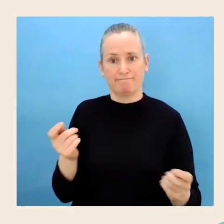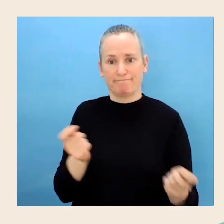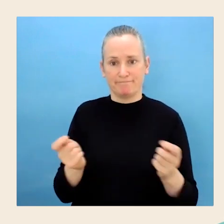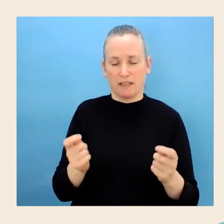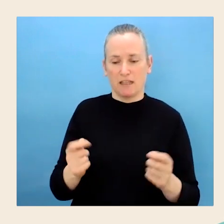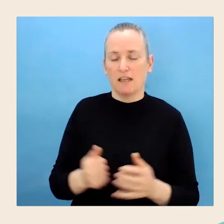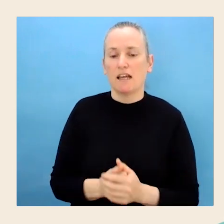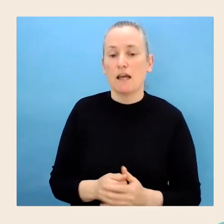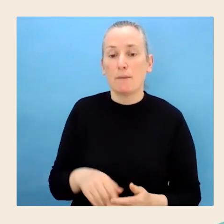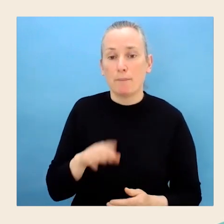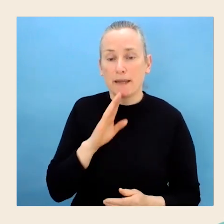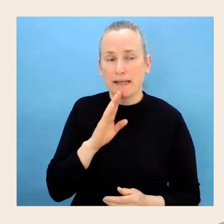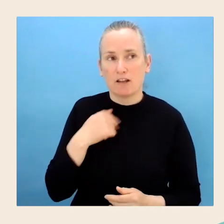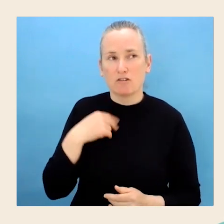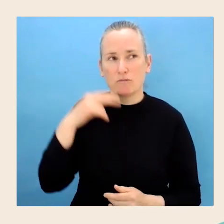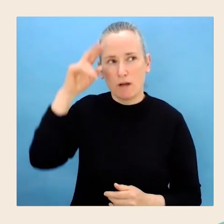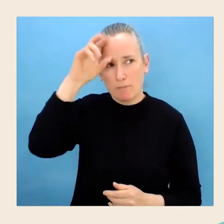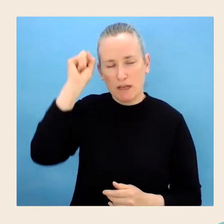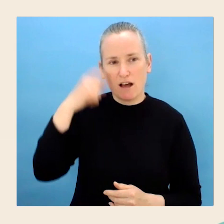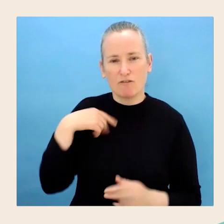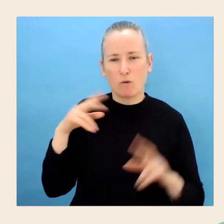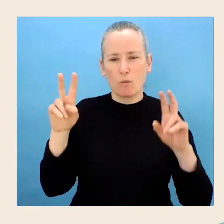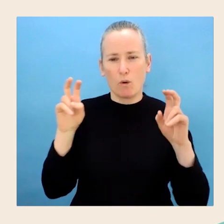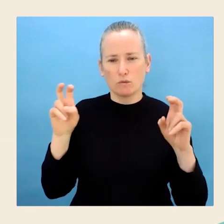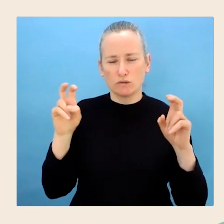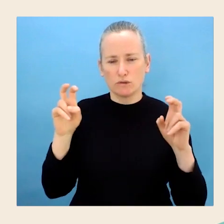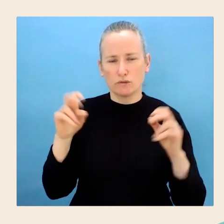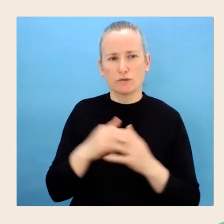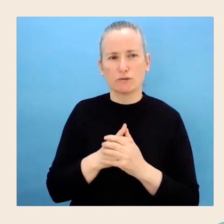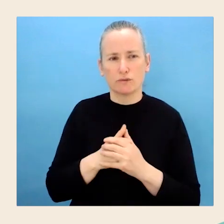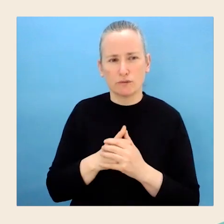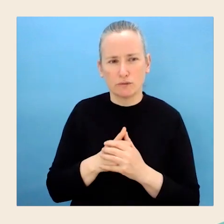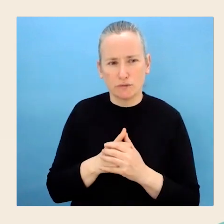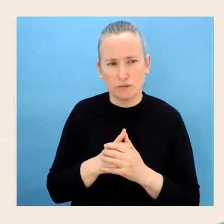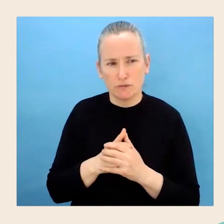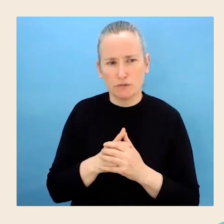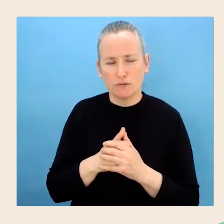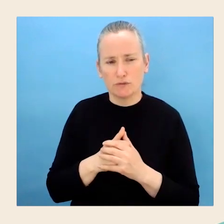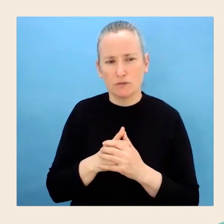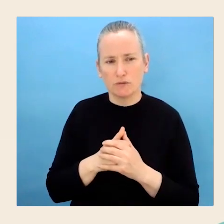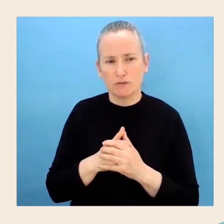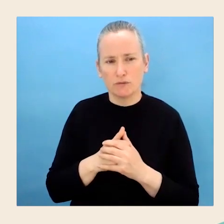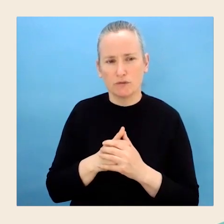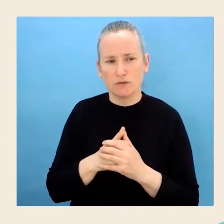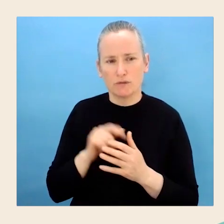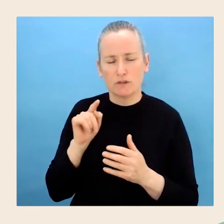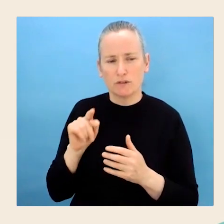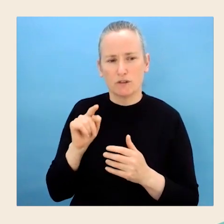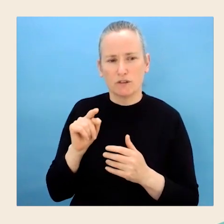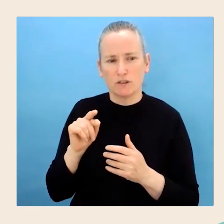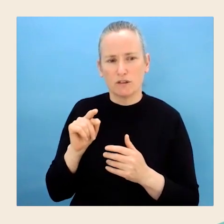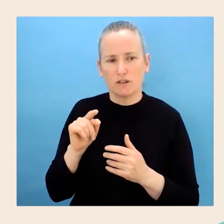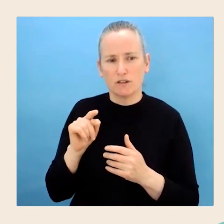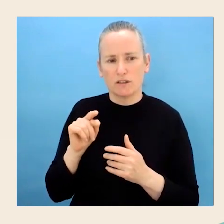I think it's Idrio Emoluo who asked, "Who owns the representation?"